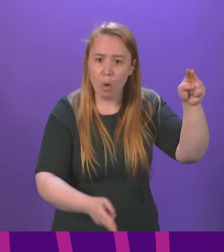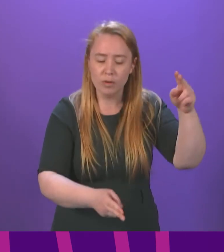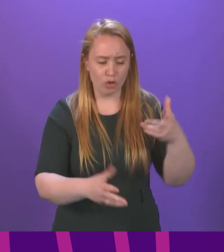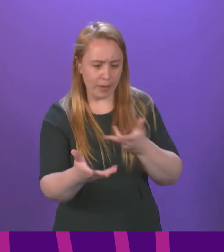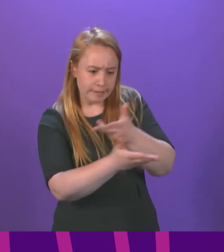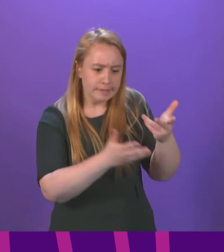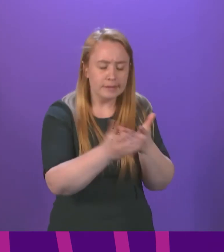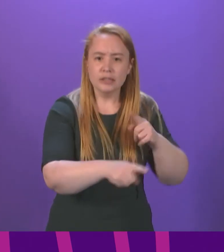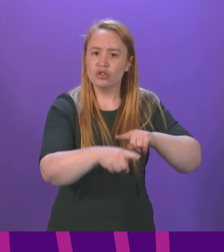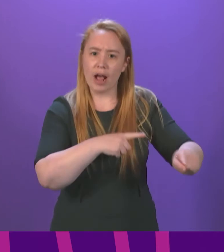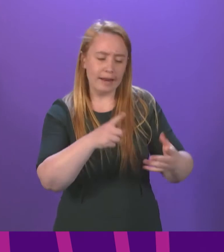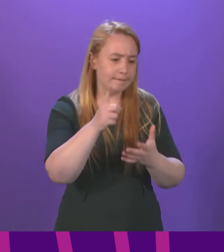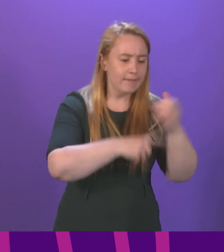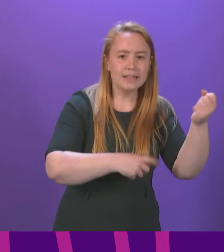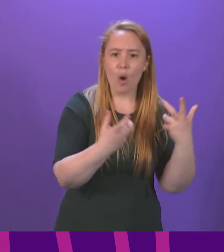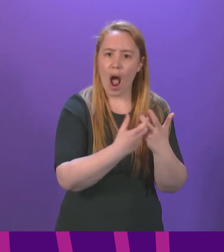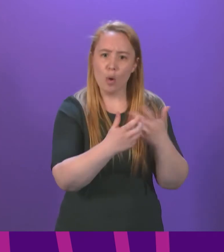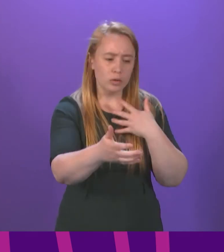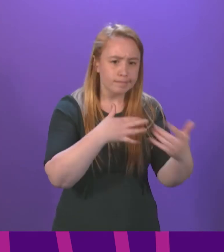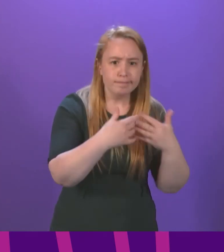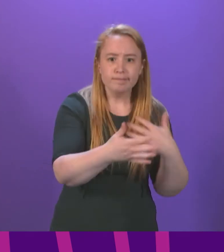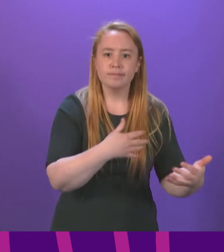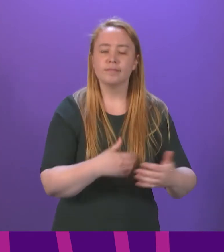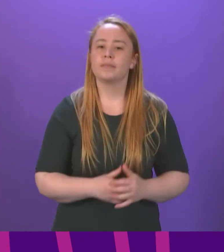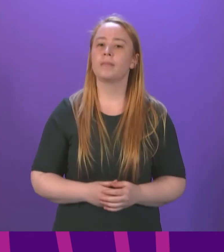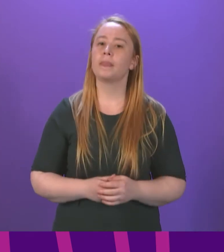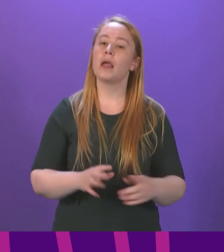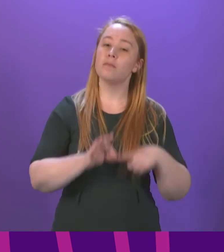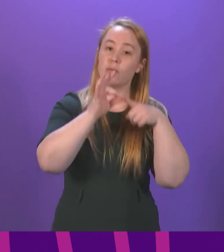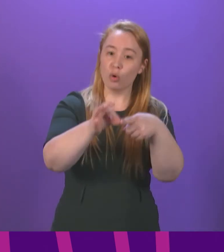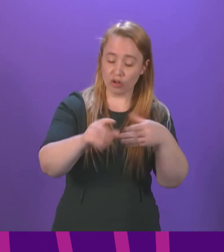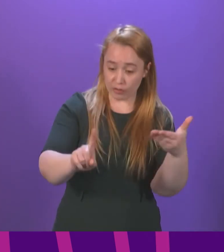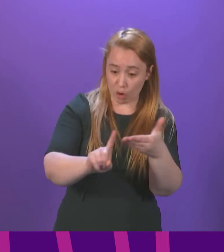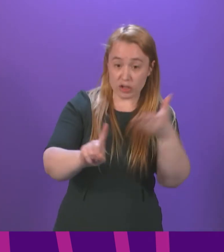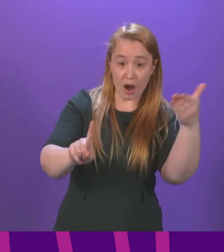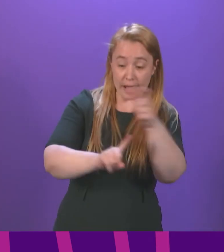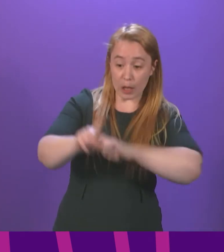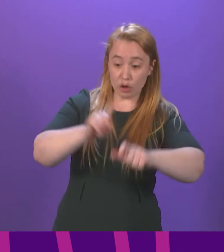and I can advise Parliament that proposals for targeted community testing have now been